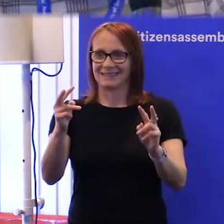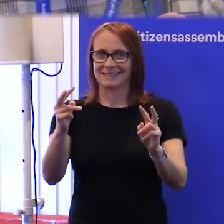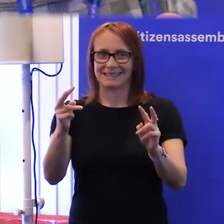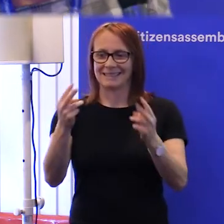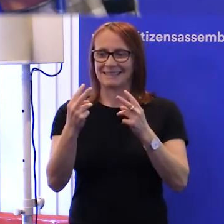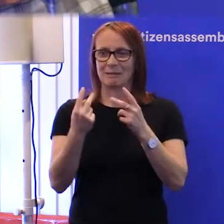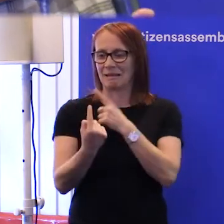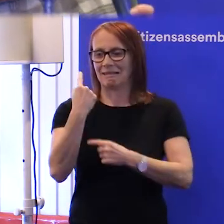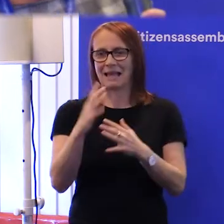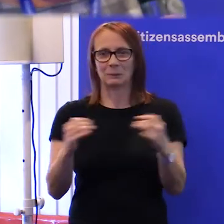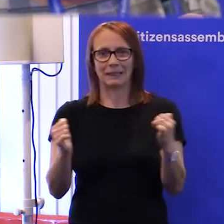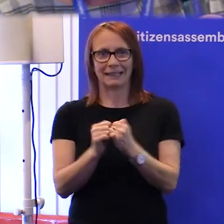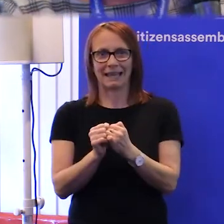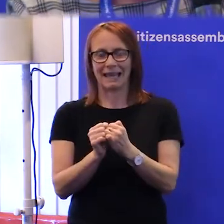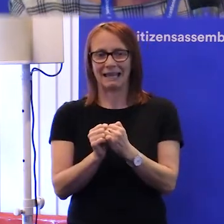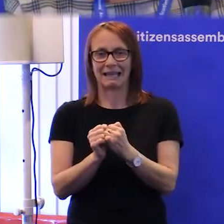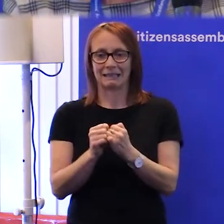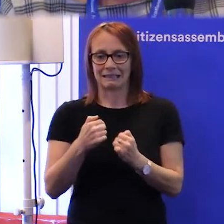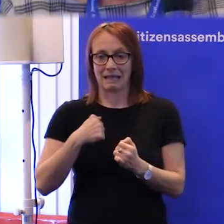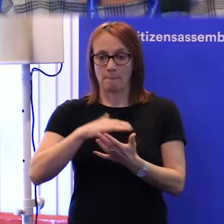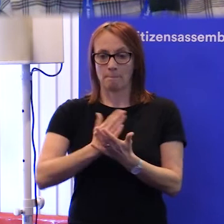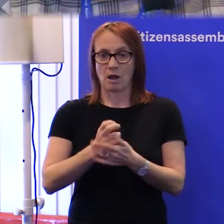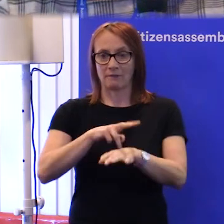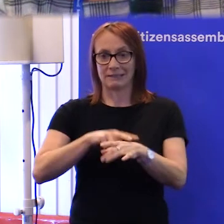bit last weekend and see me around so I'm part of the Secretariat but very